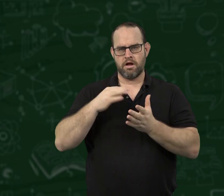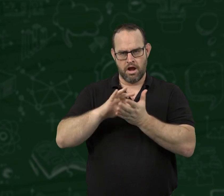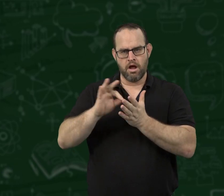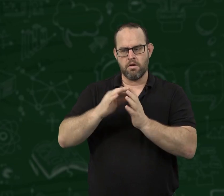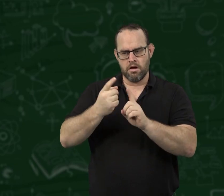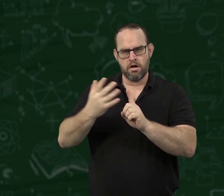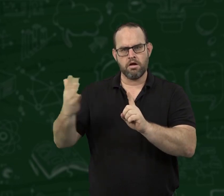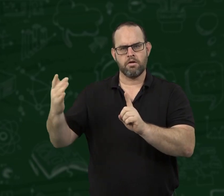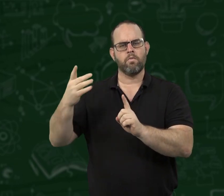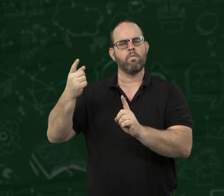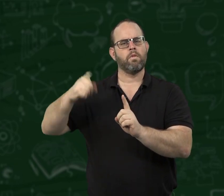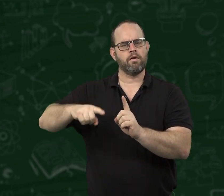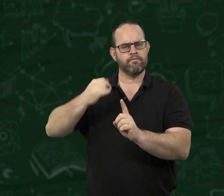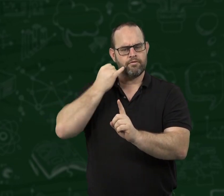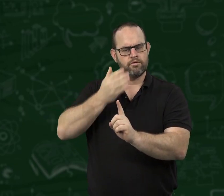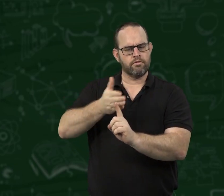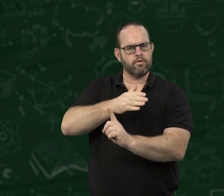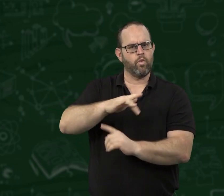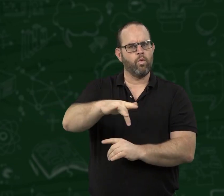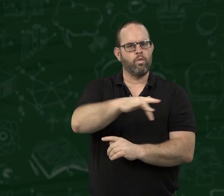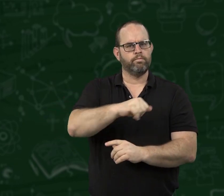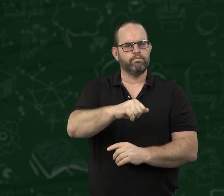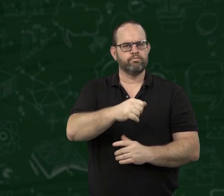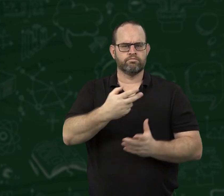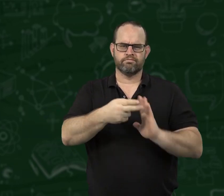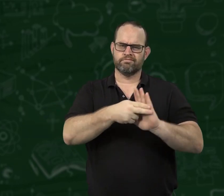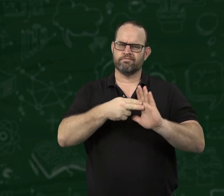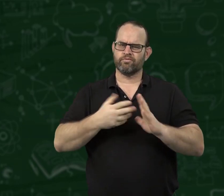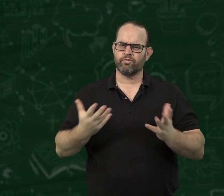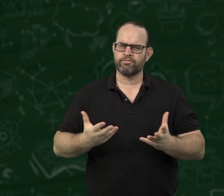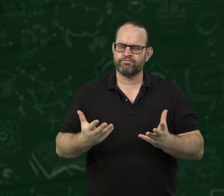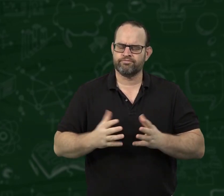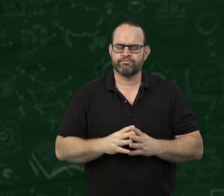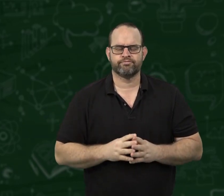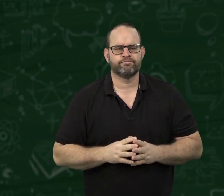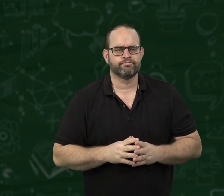We use natural numbers to count. What comes before natural numbers. What happens if there is nothing to count?